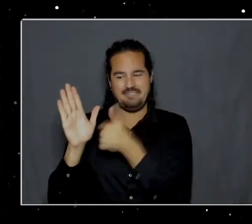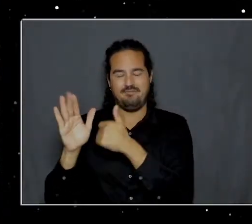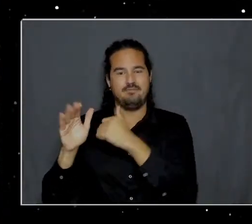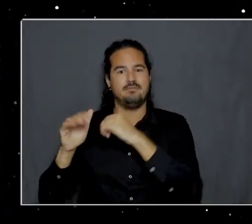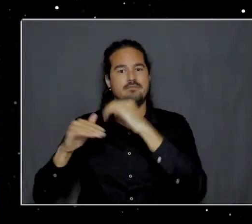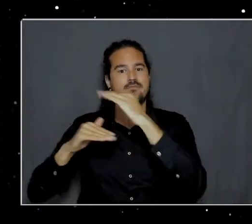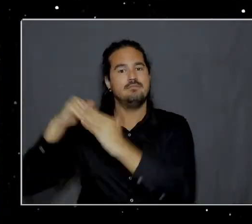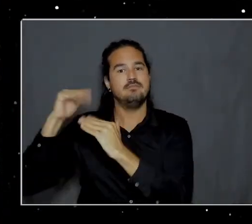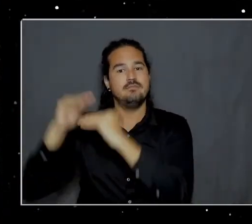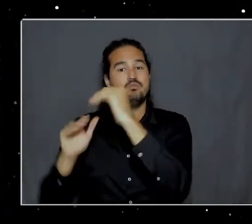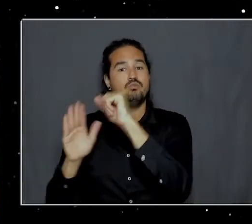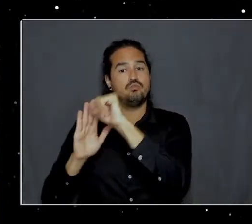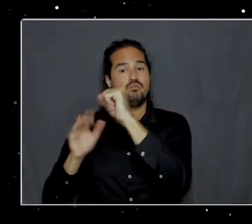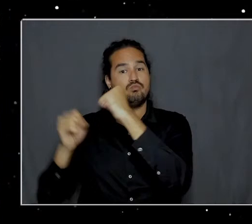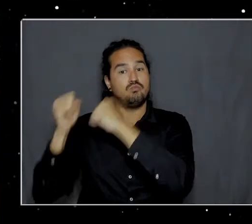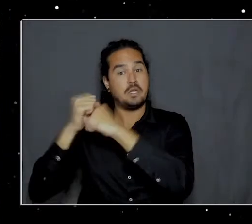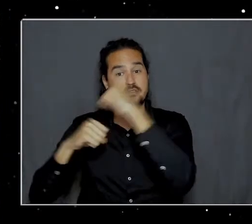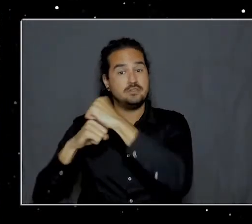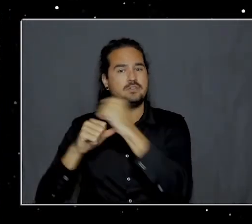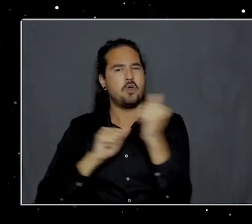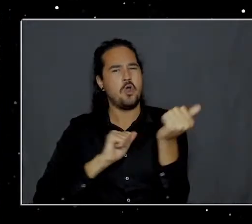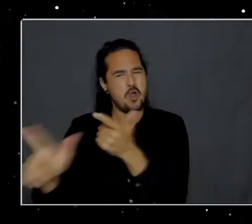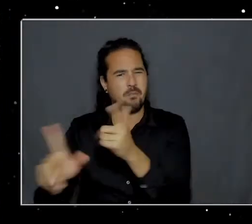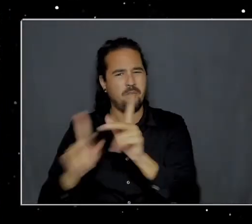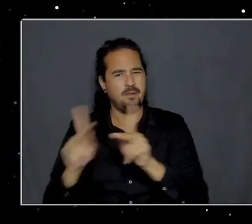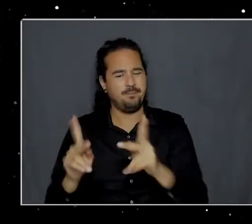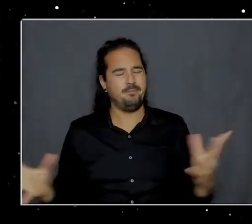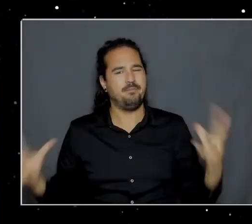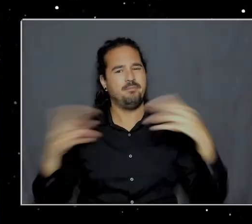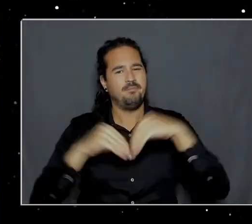WHICH SAYS, "ALL PEOPLE BELONG."